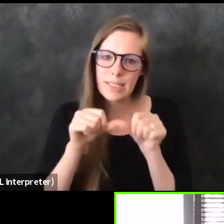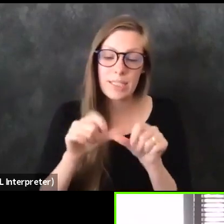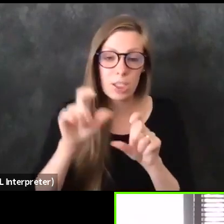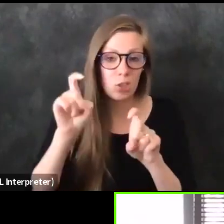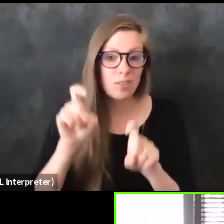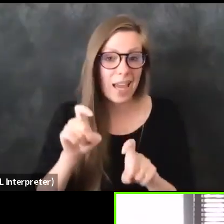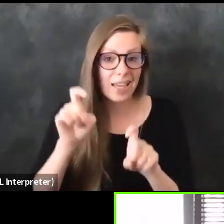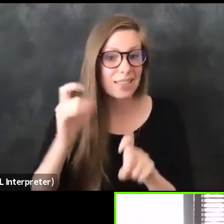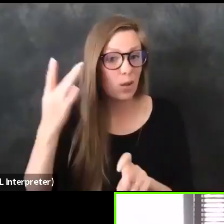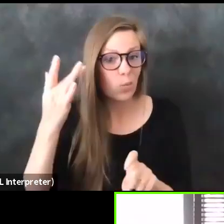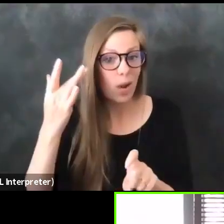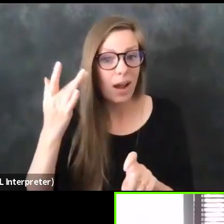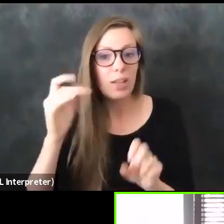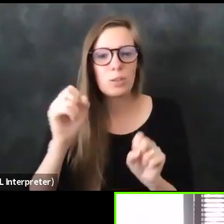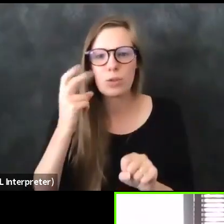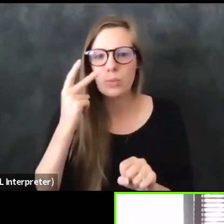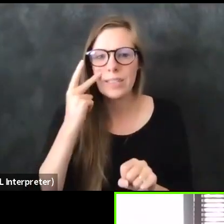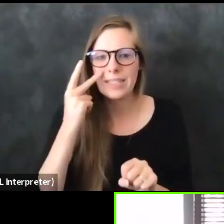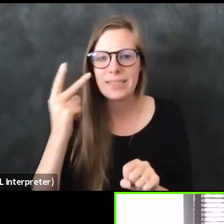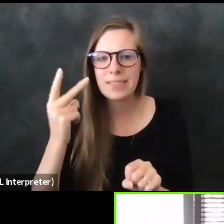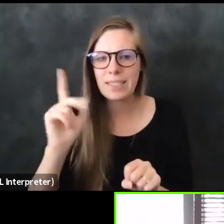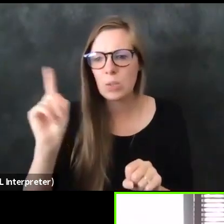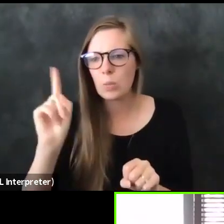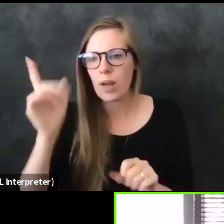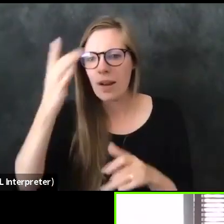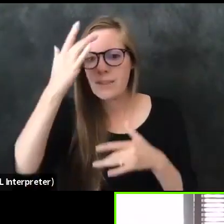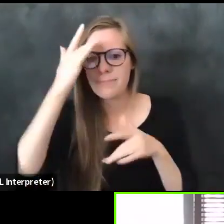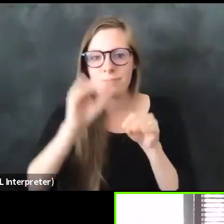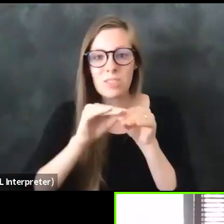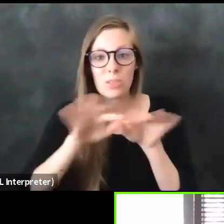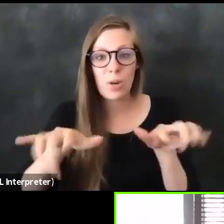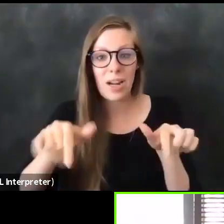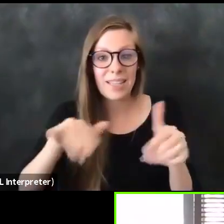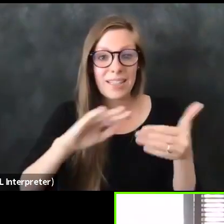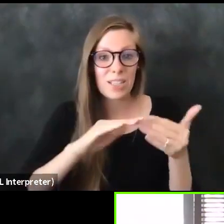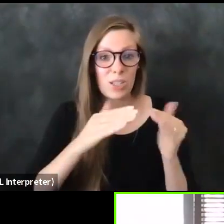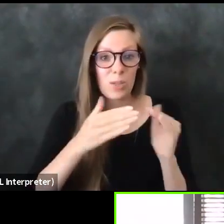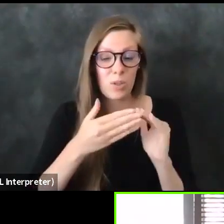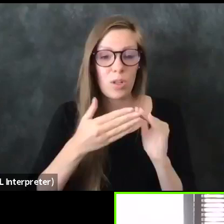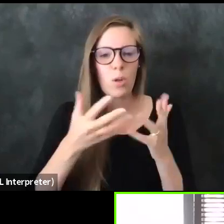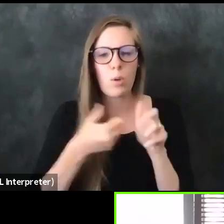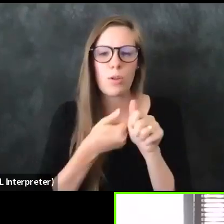so we can see where the virus is spreading in our community and avoid outbreaks.